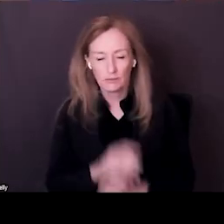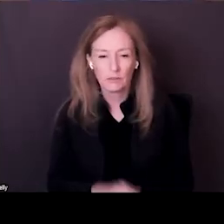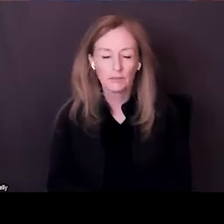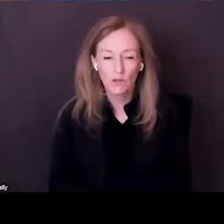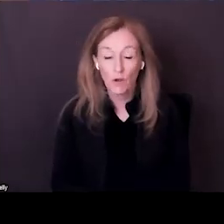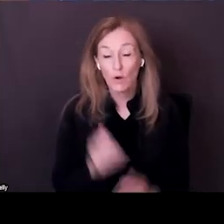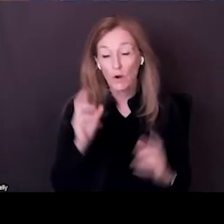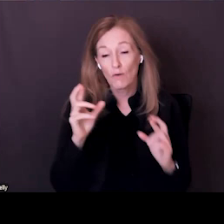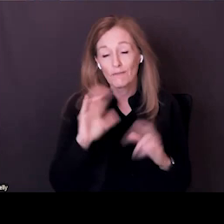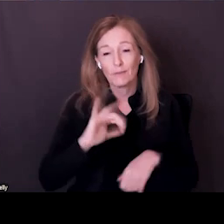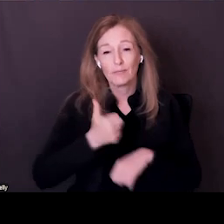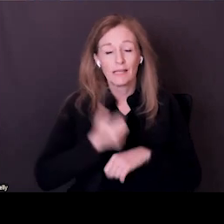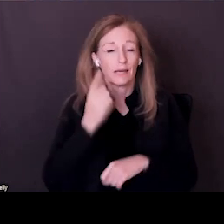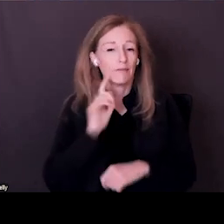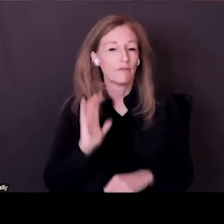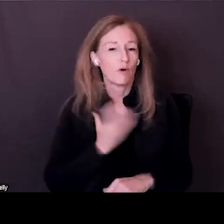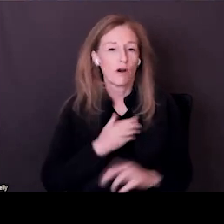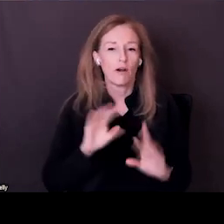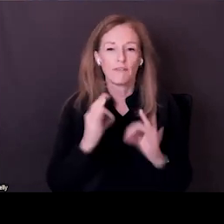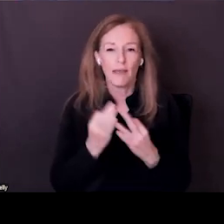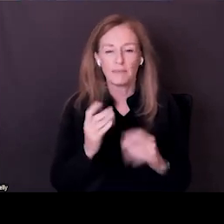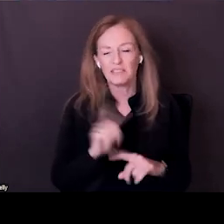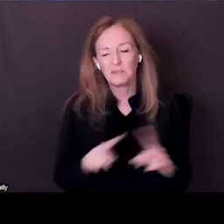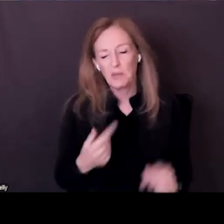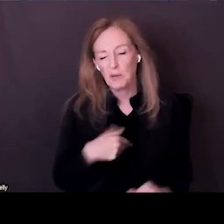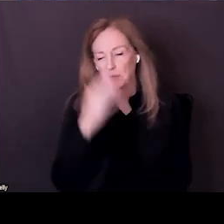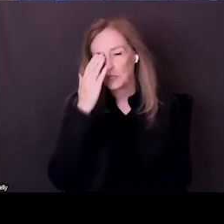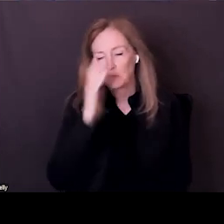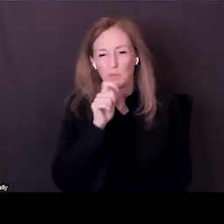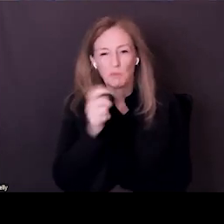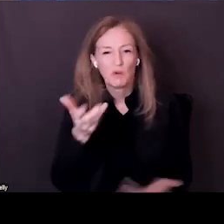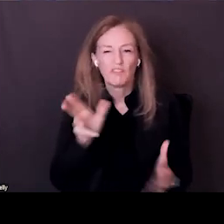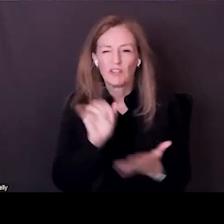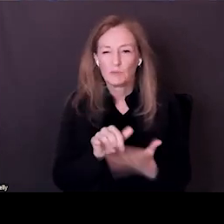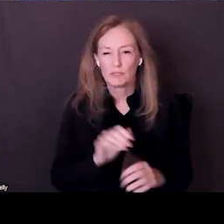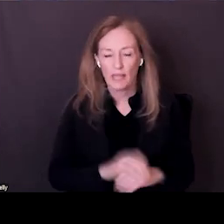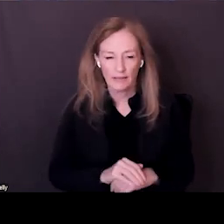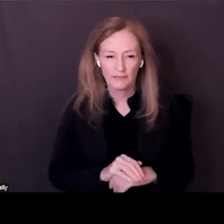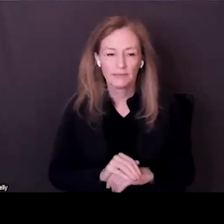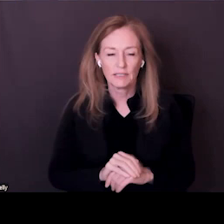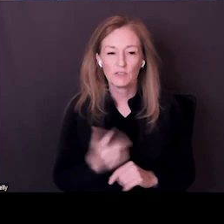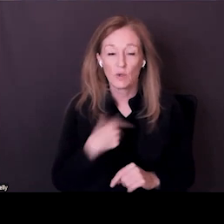WE KNOW THAT WE ARE NOT DONE WITH THIS. IN THE MIDST, WE WERE AWARDED ON TWO-YEAR